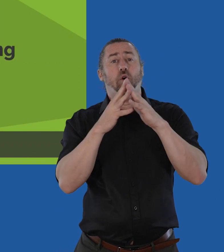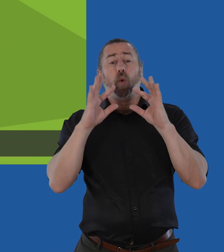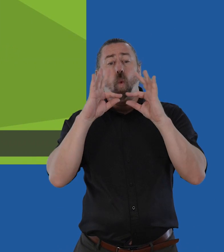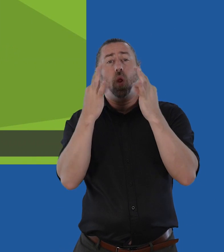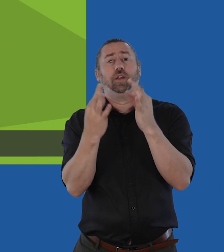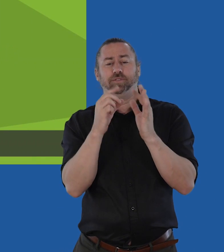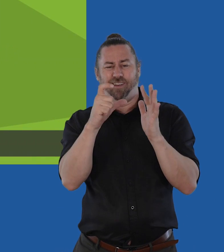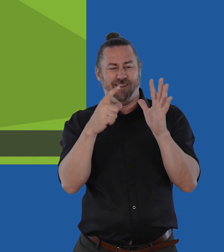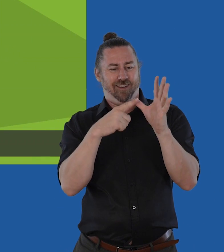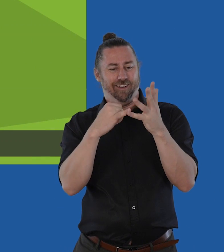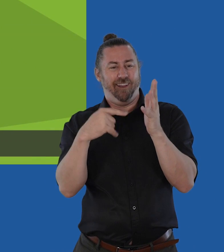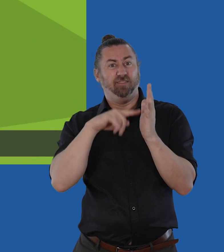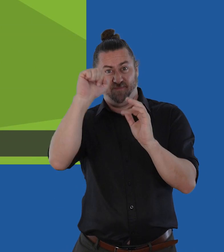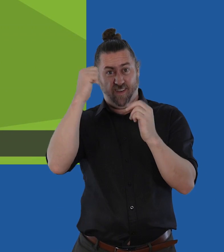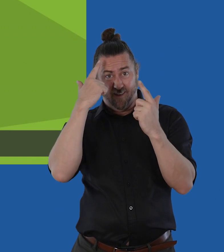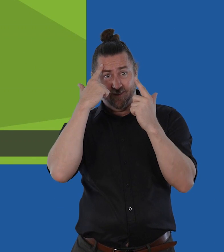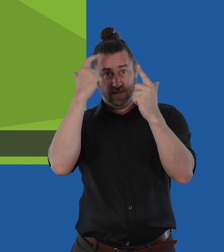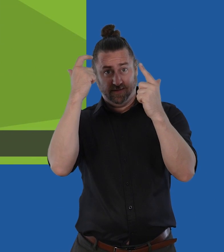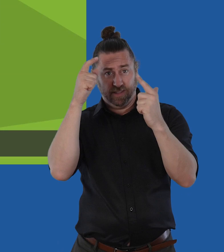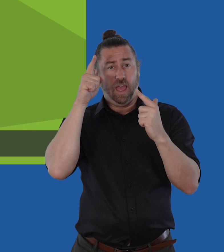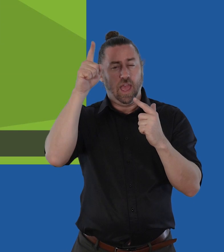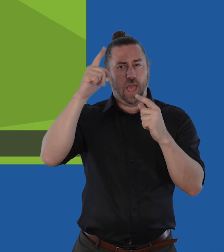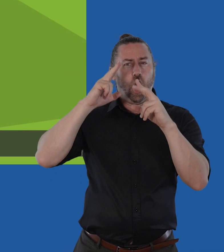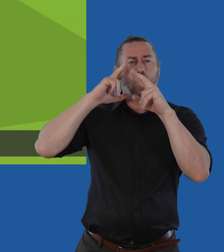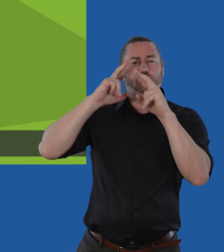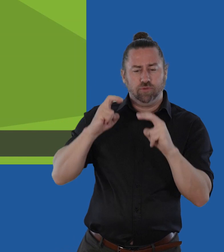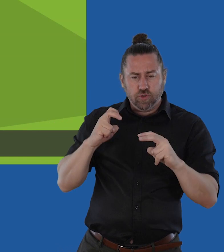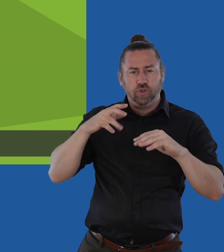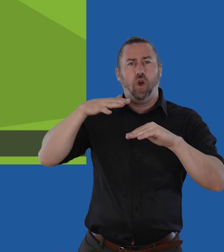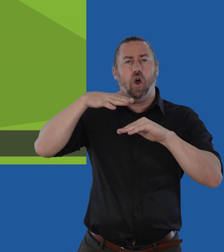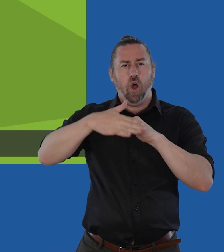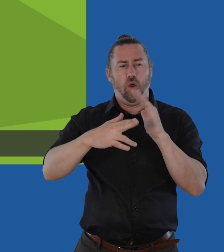and is based on research in the field on neuroscience.